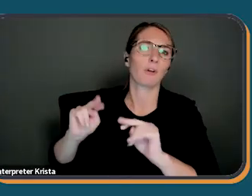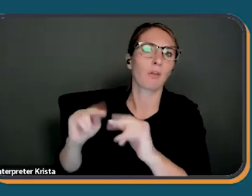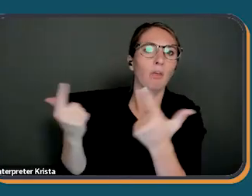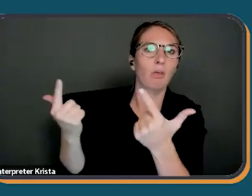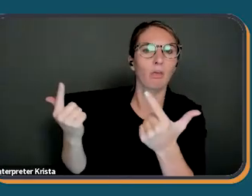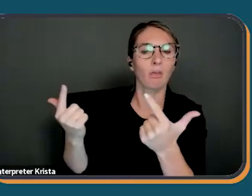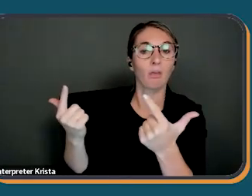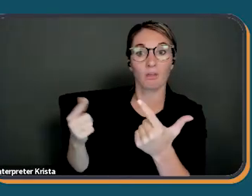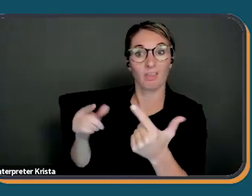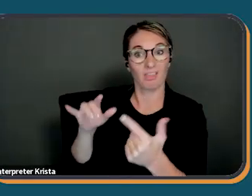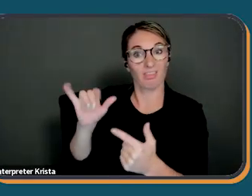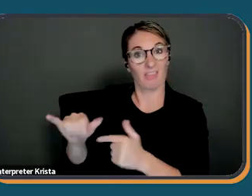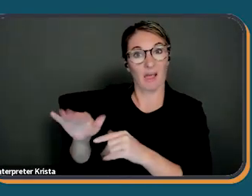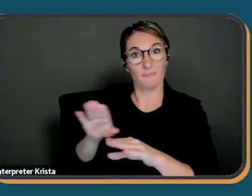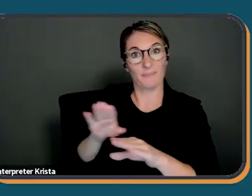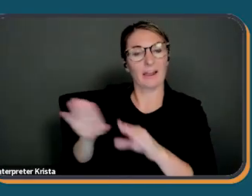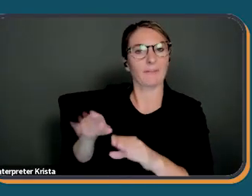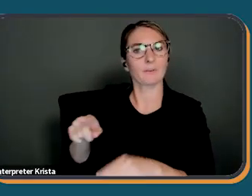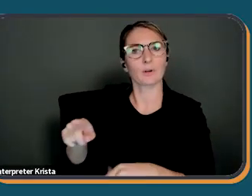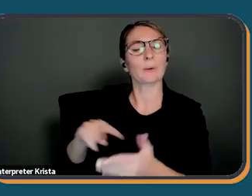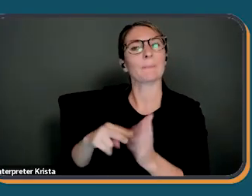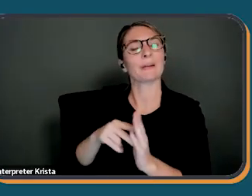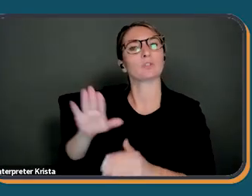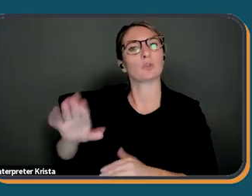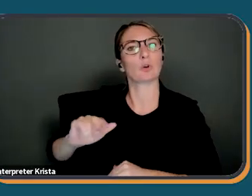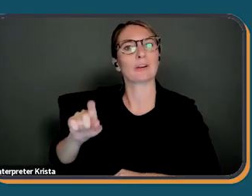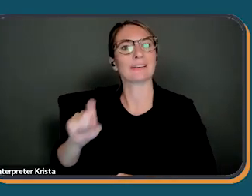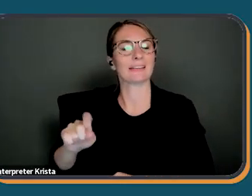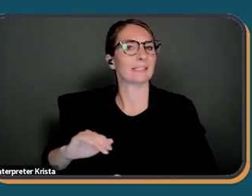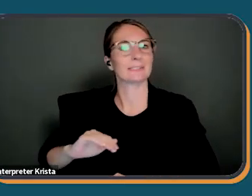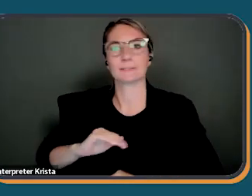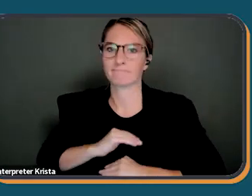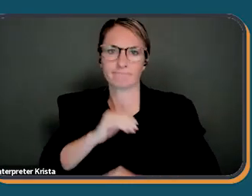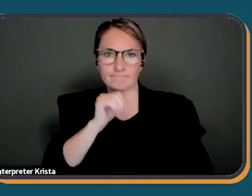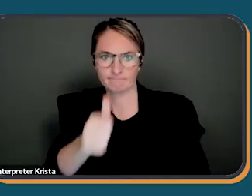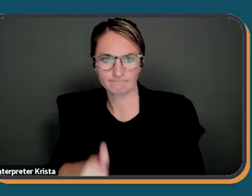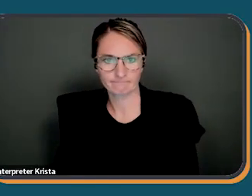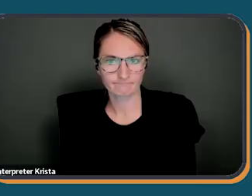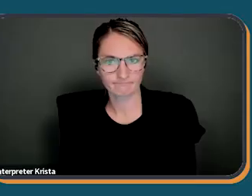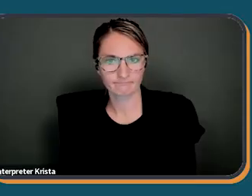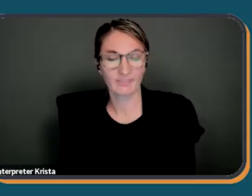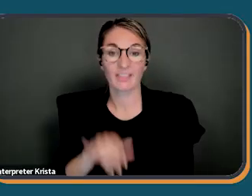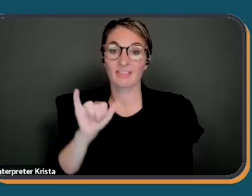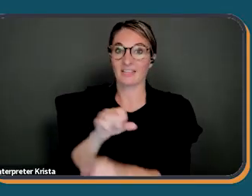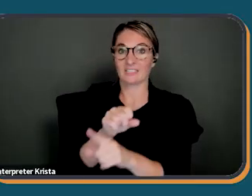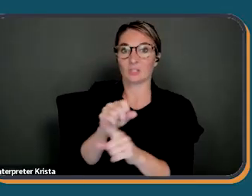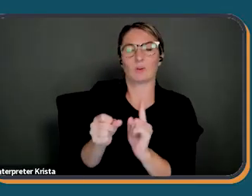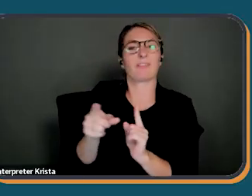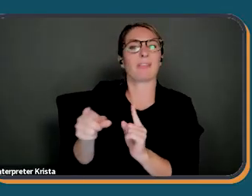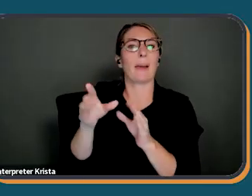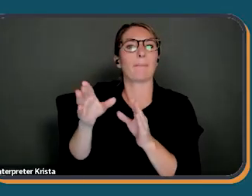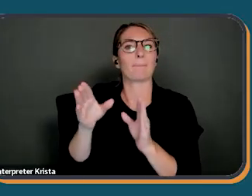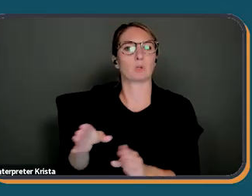And in this instance that patient needed assistance